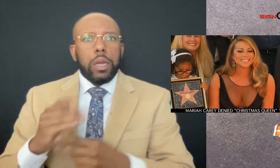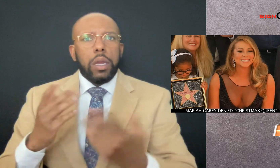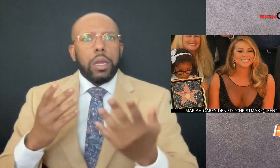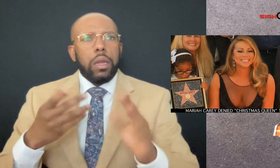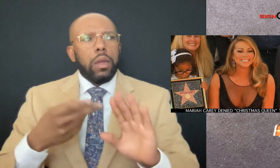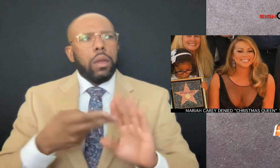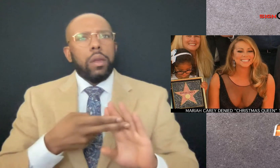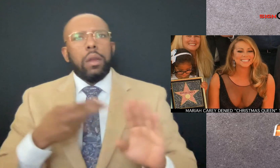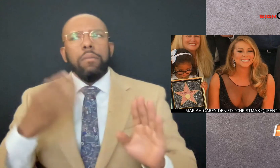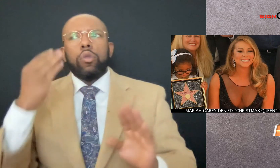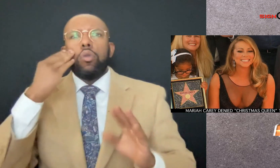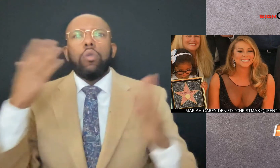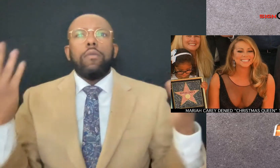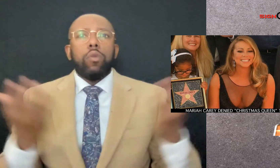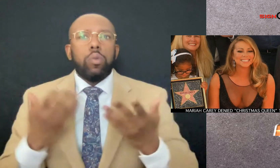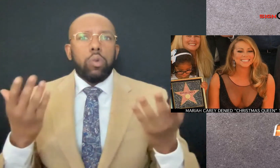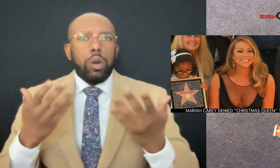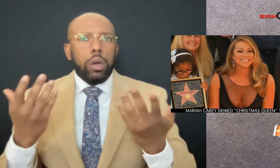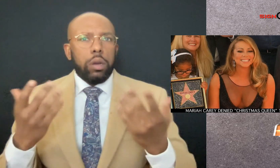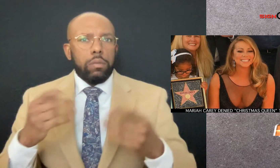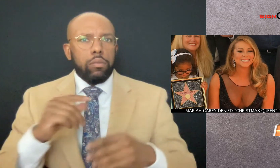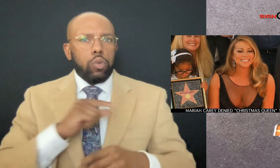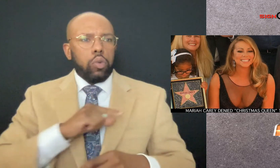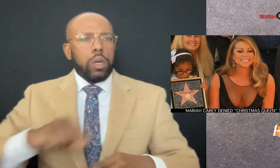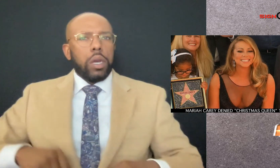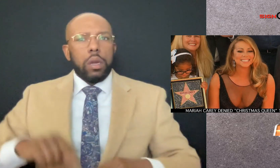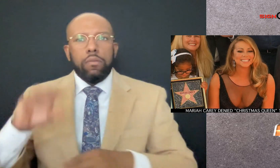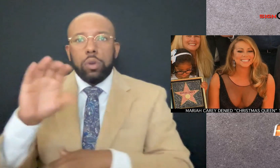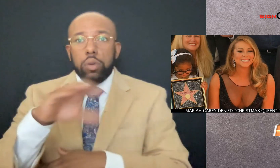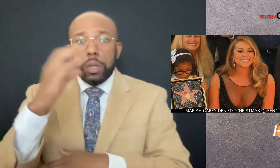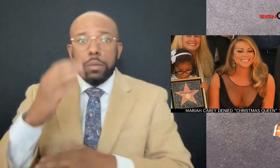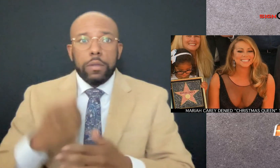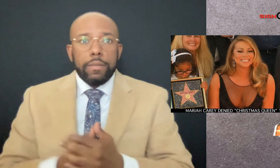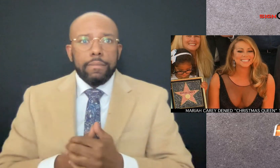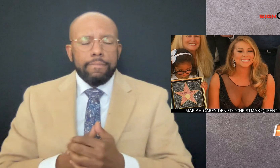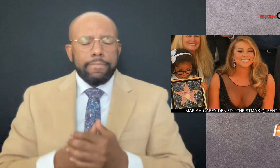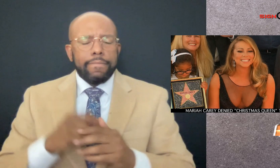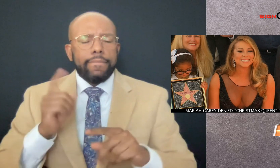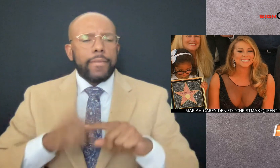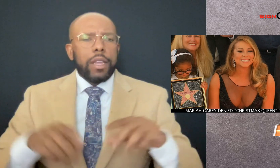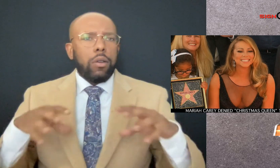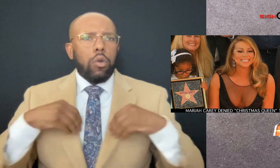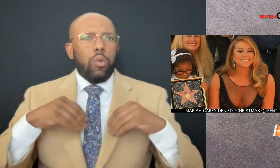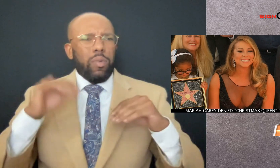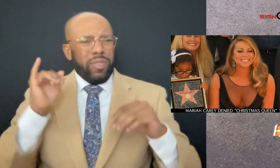Mariah Carey can call herself the queen of Christmas, but she can't own that title.